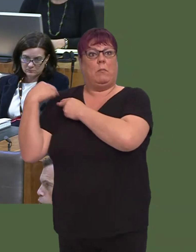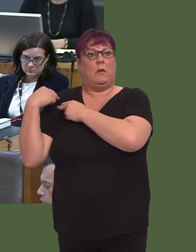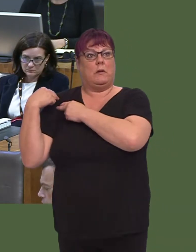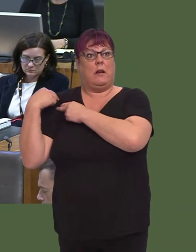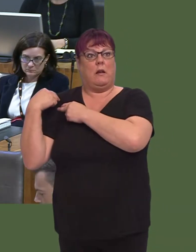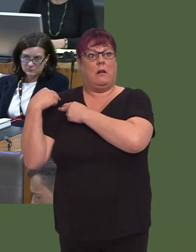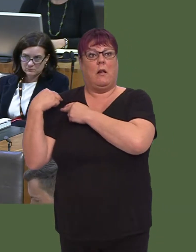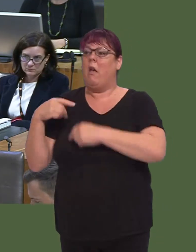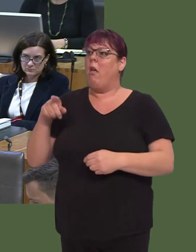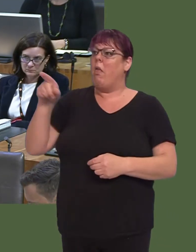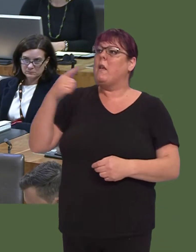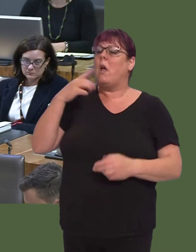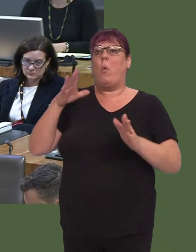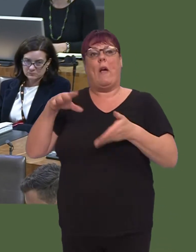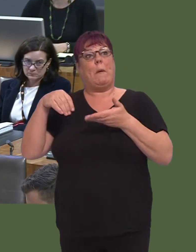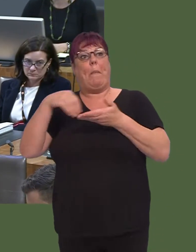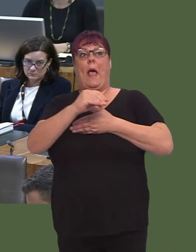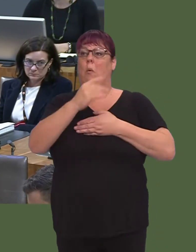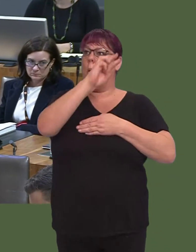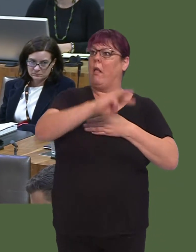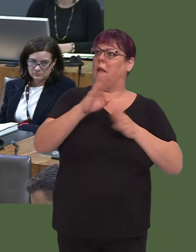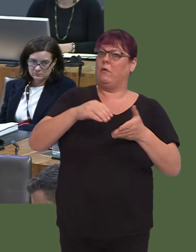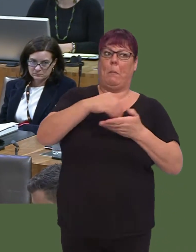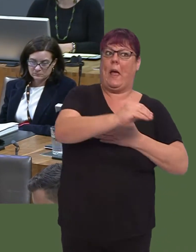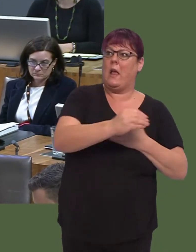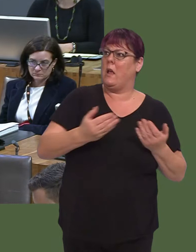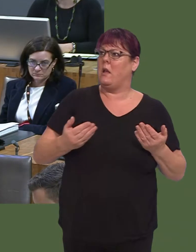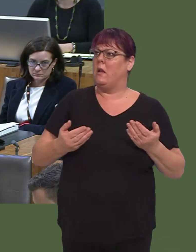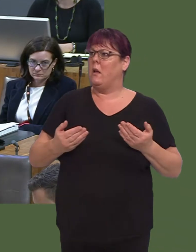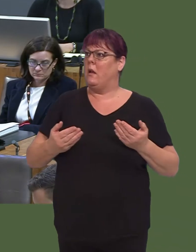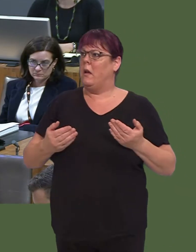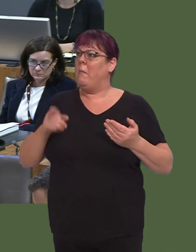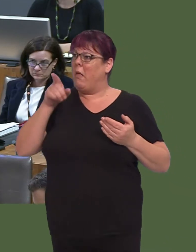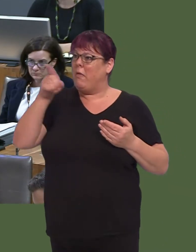Once again, we have the Tory Government in London saying that Wales has to pay for something that, actually, it should pay for.